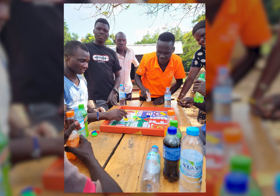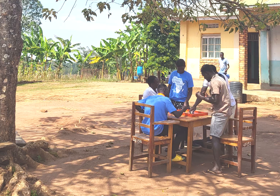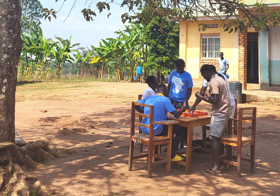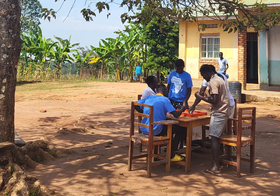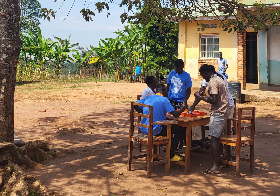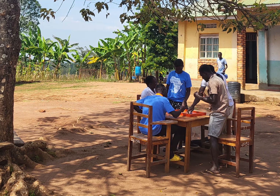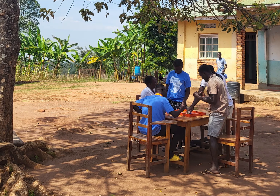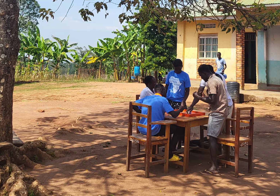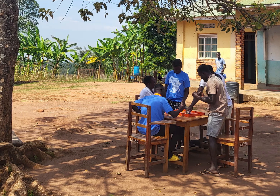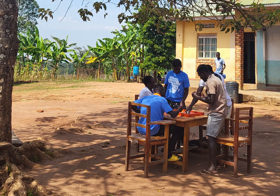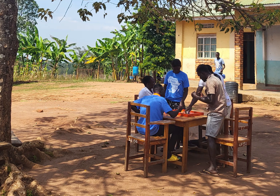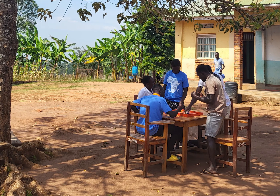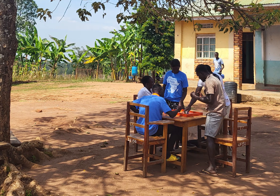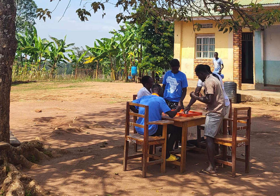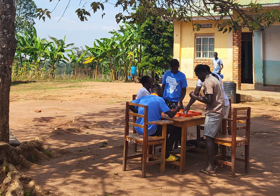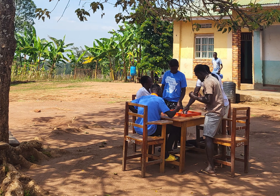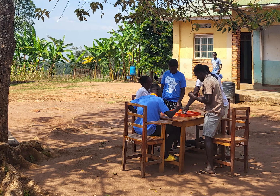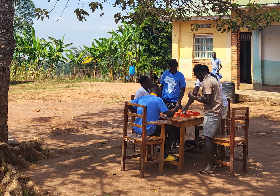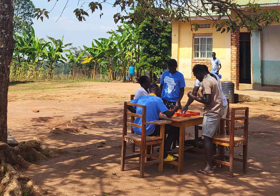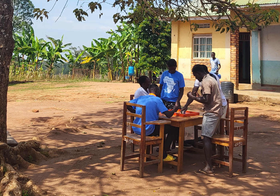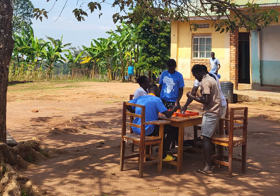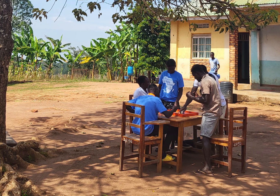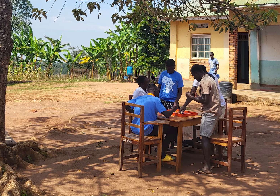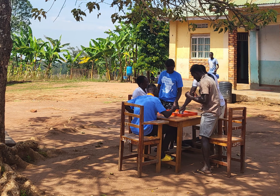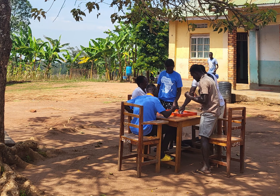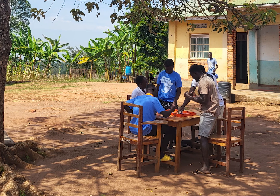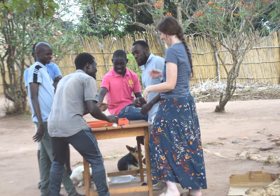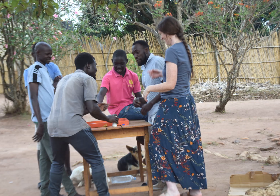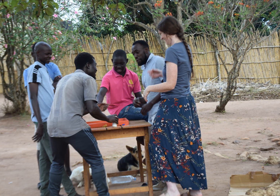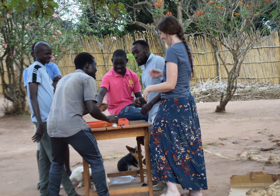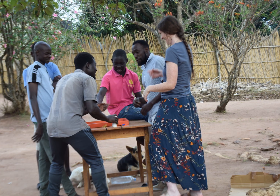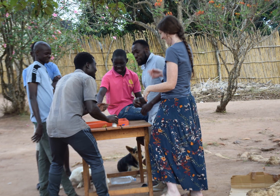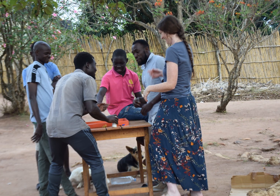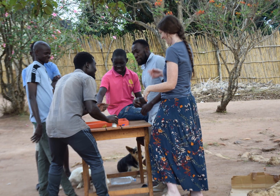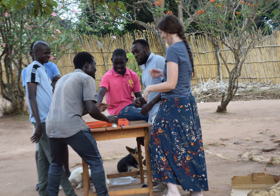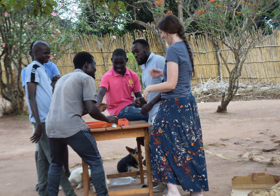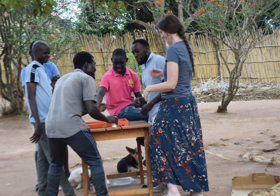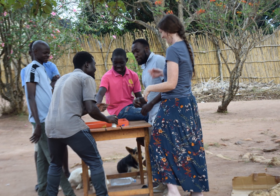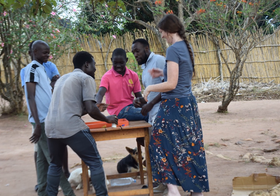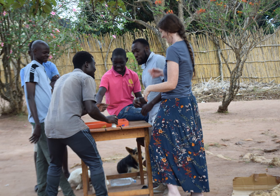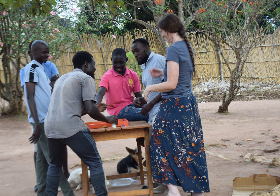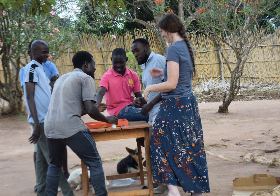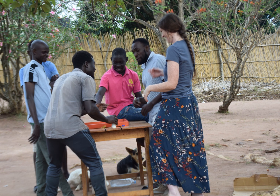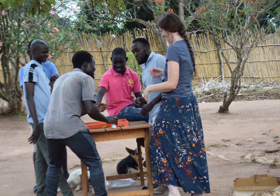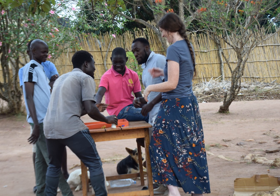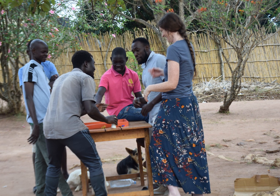just different manipulatives, different games, problem solving stuff and I just want them to play and they do that a lot.